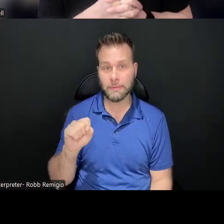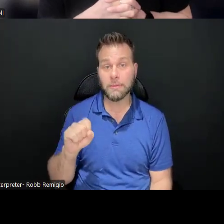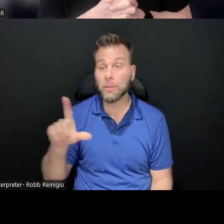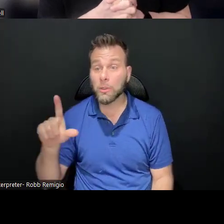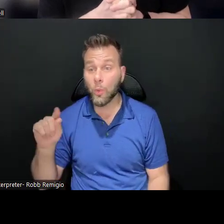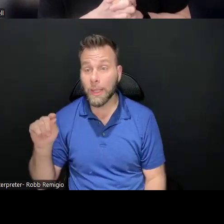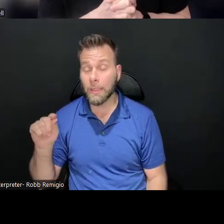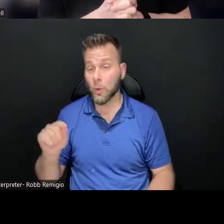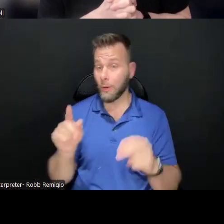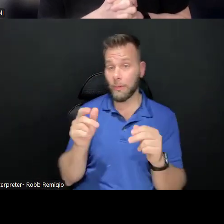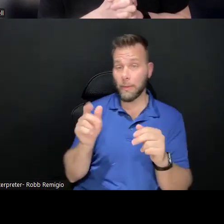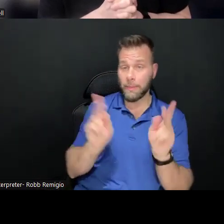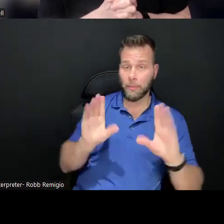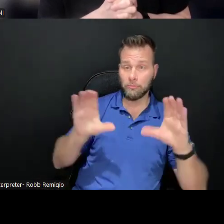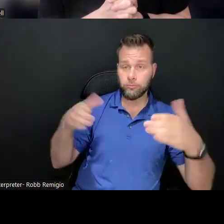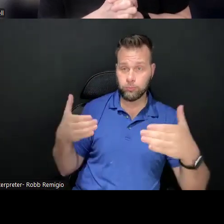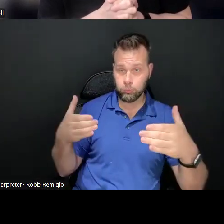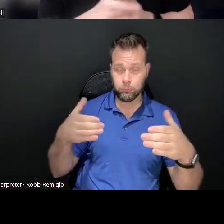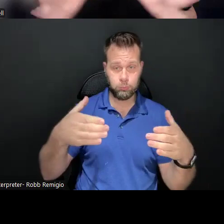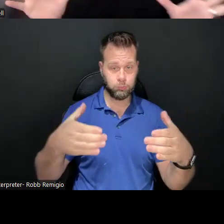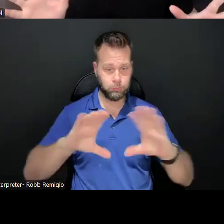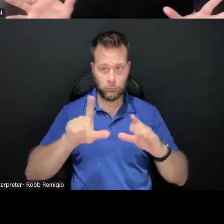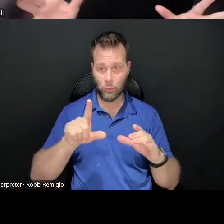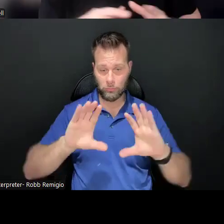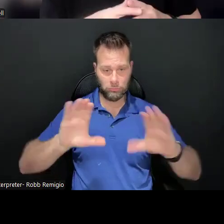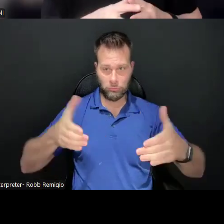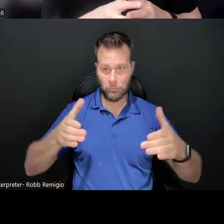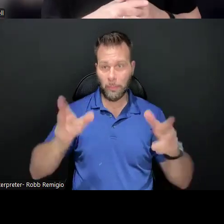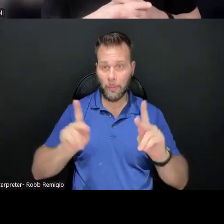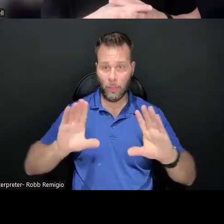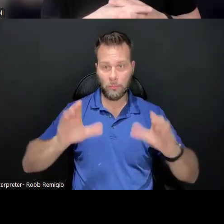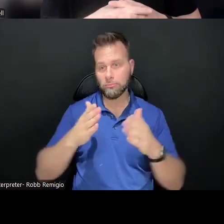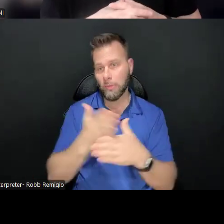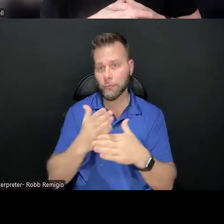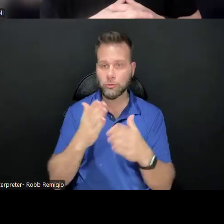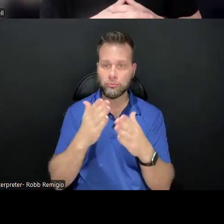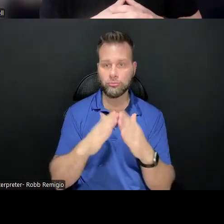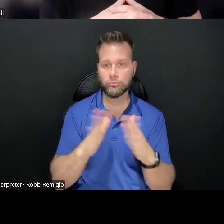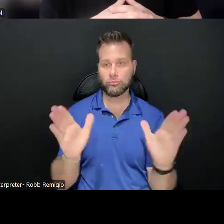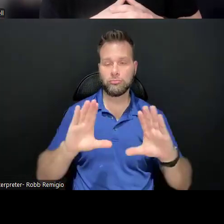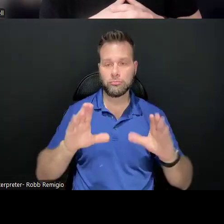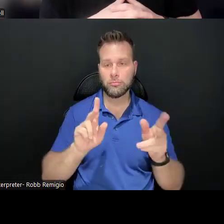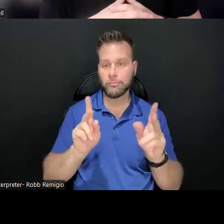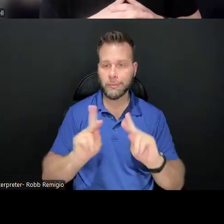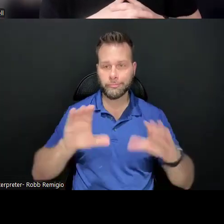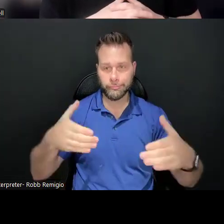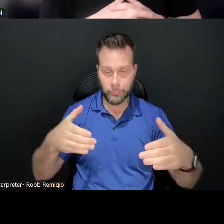20% of any given population in any given community, average community, have a hearing loss.